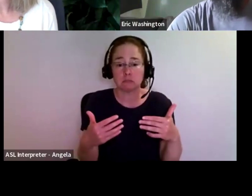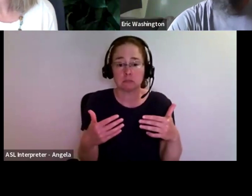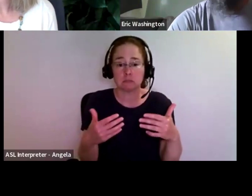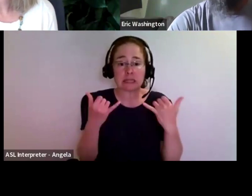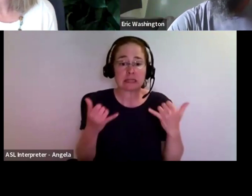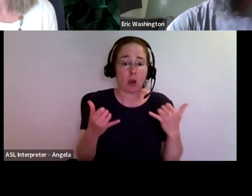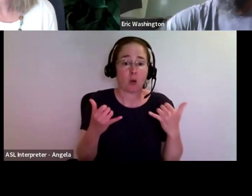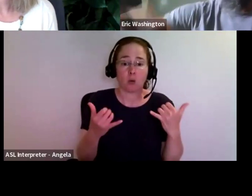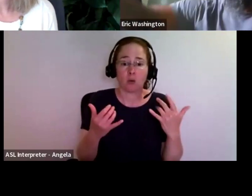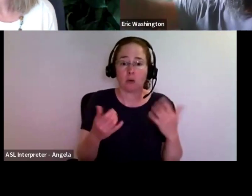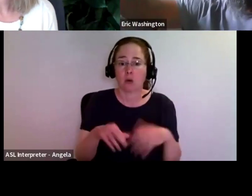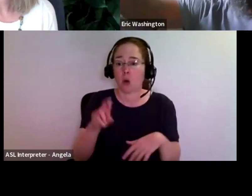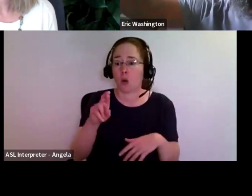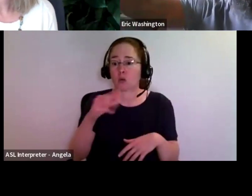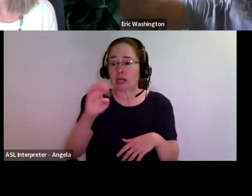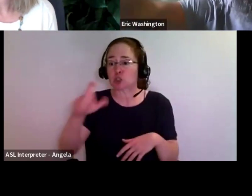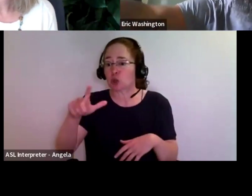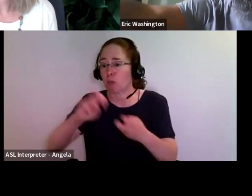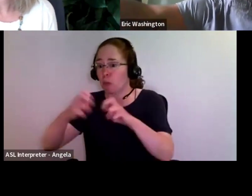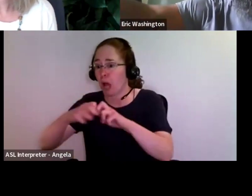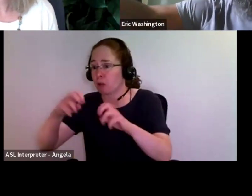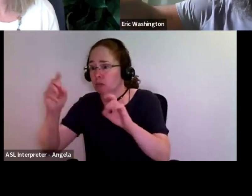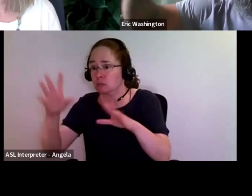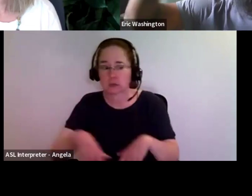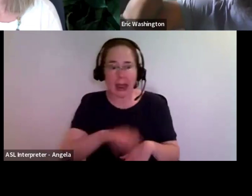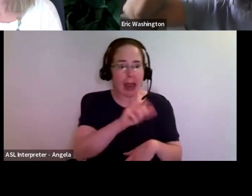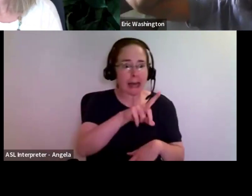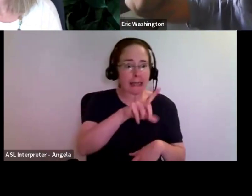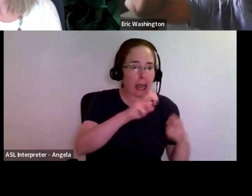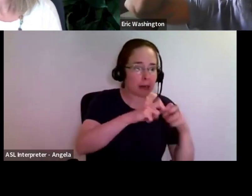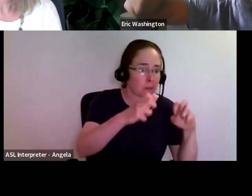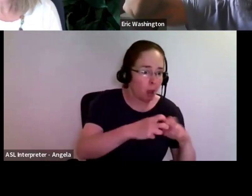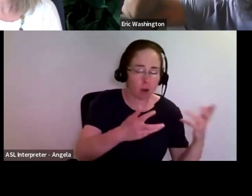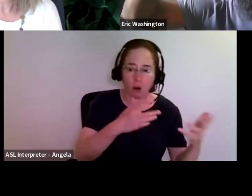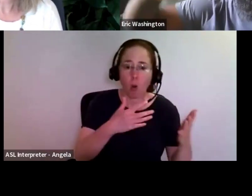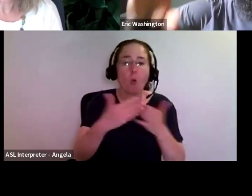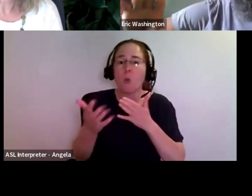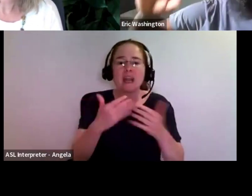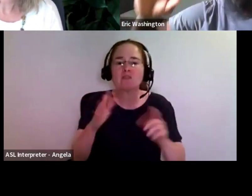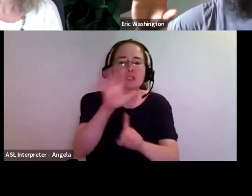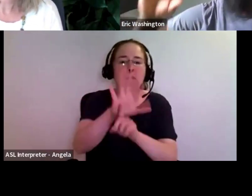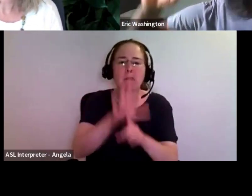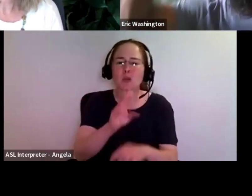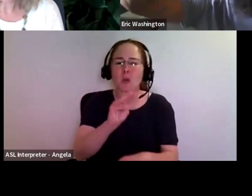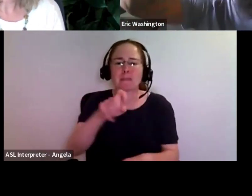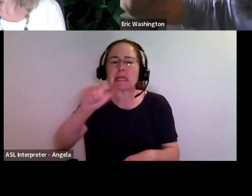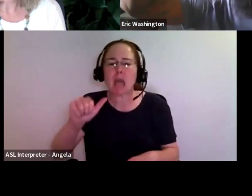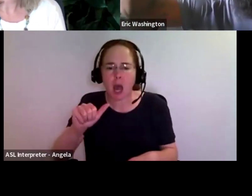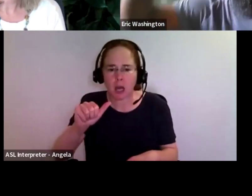incidences, or, you know, Ada things, whatever gets the media's attention is kind of where we go with our money,